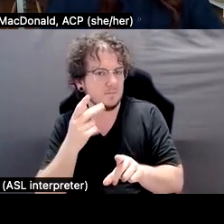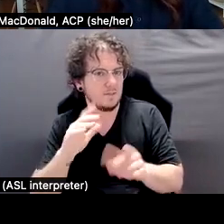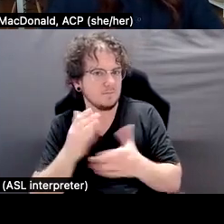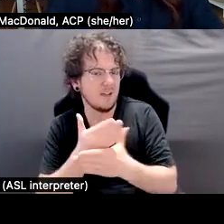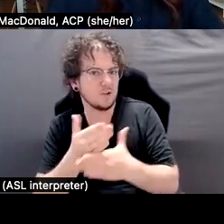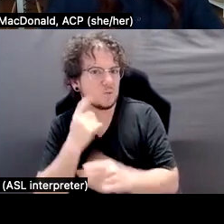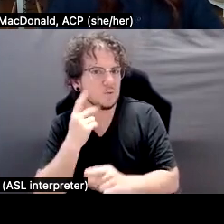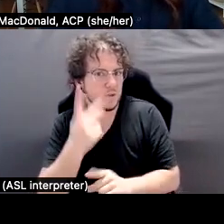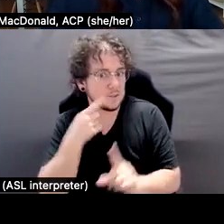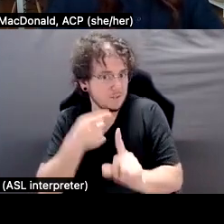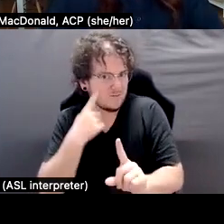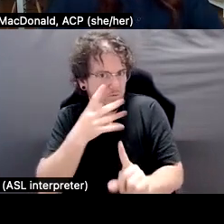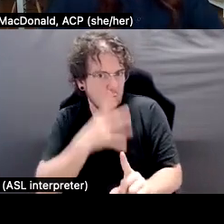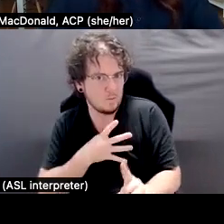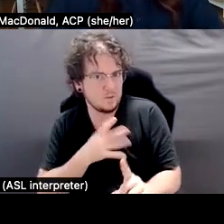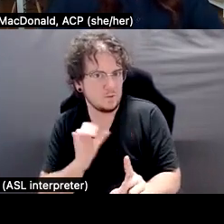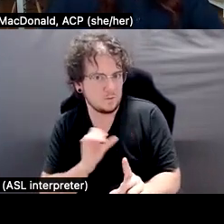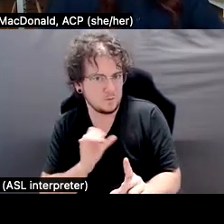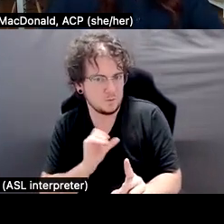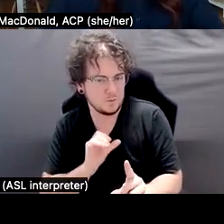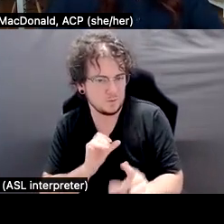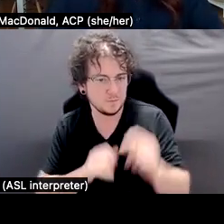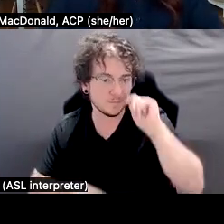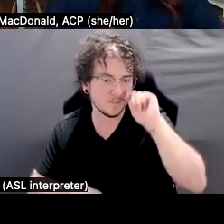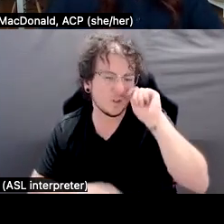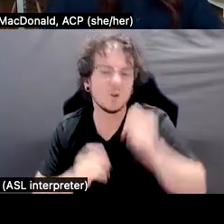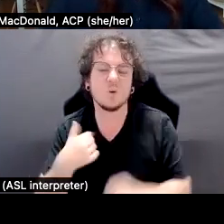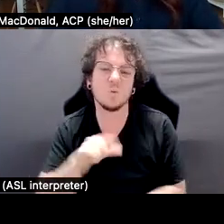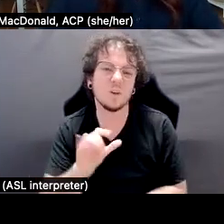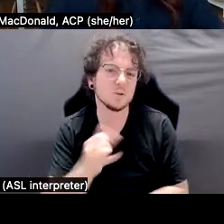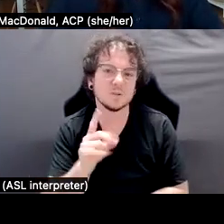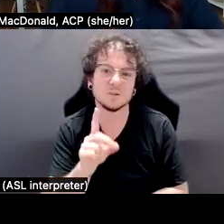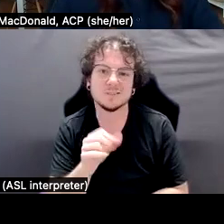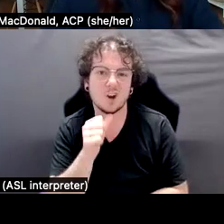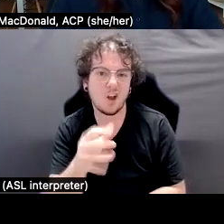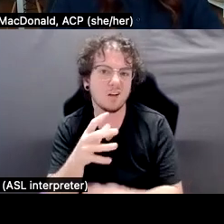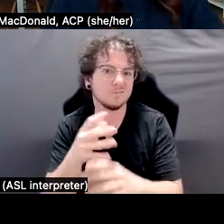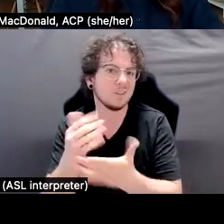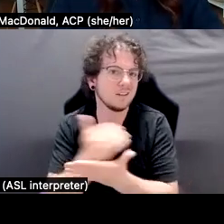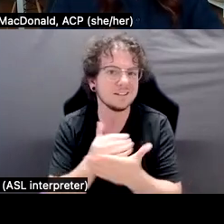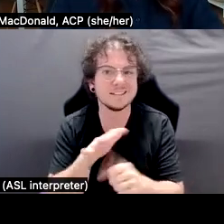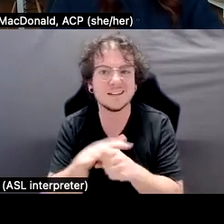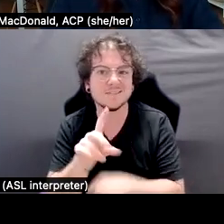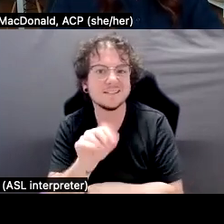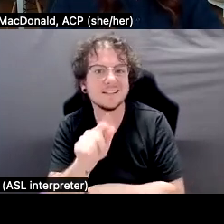also note that we just didn't get enough data from non-binary or other gender non-confirming